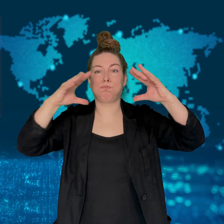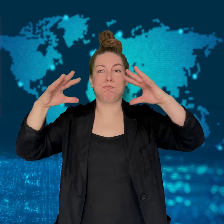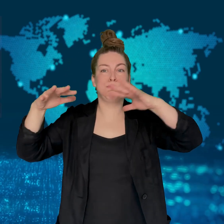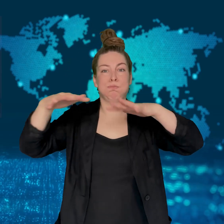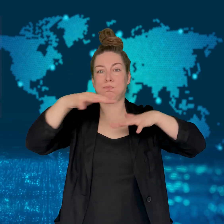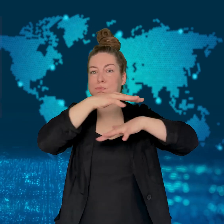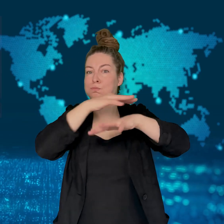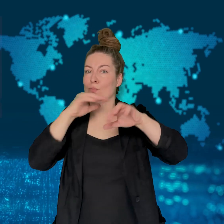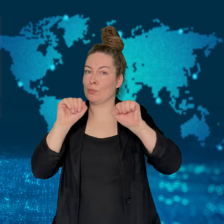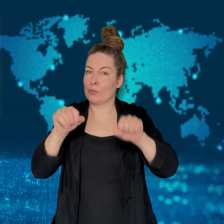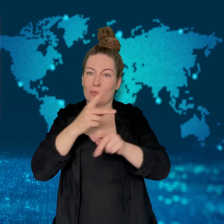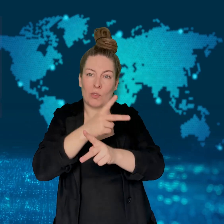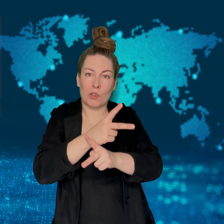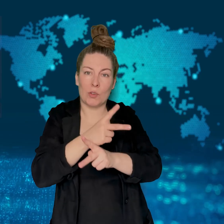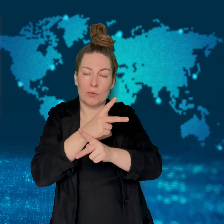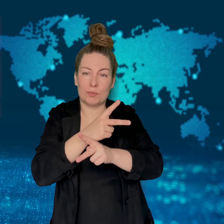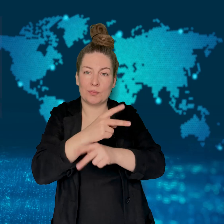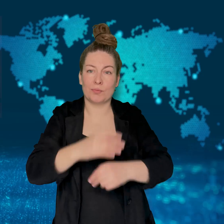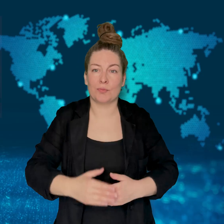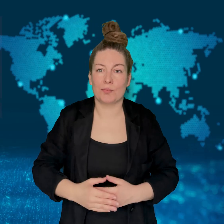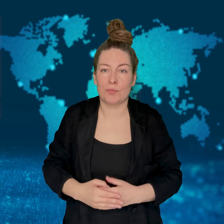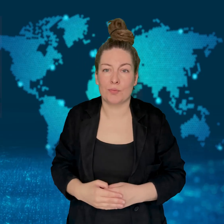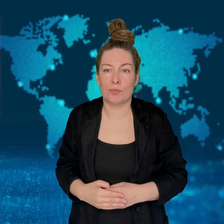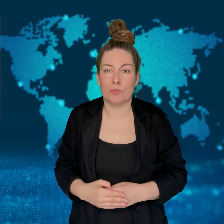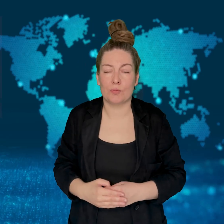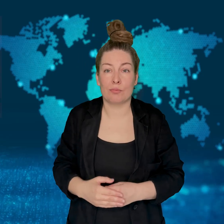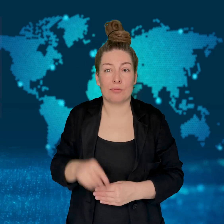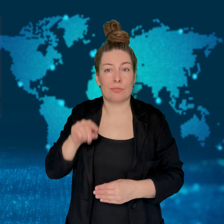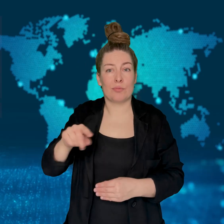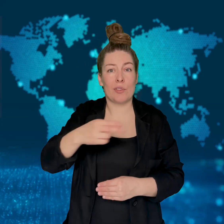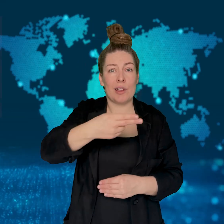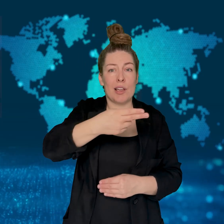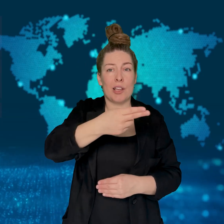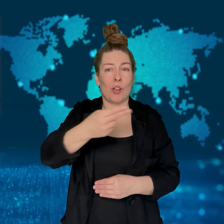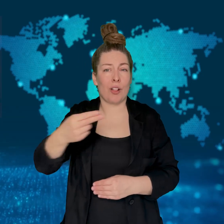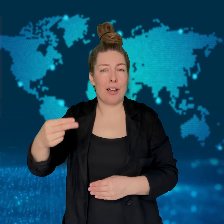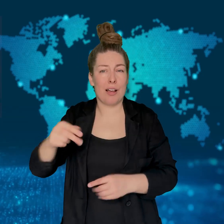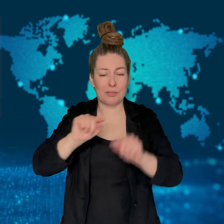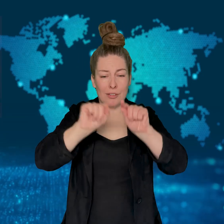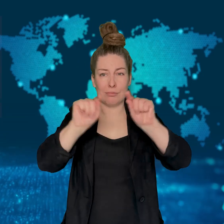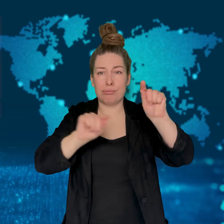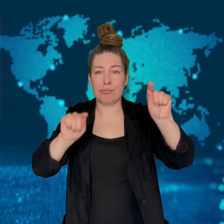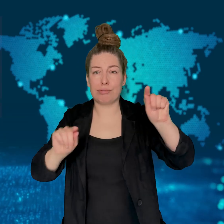Indonesia itself has over 270 active volcanoes.